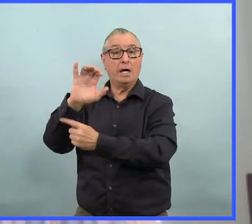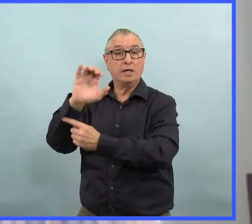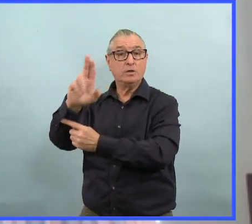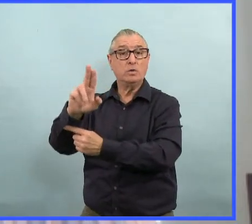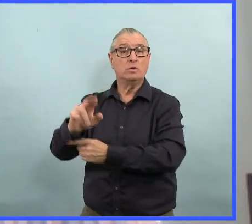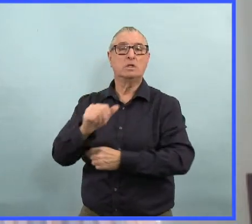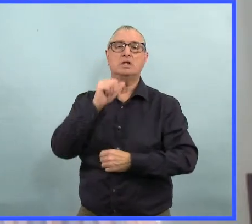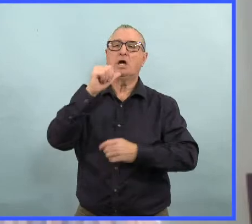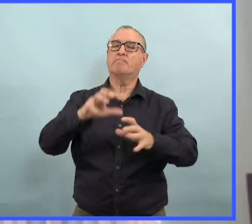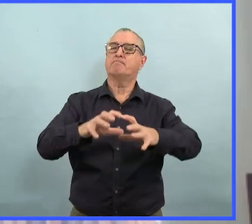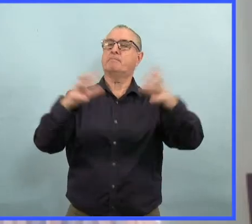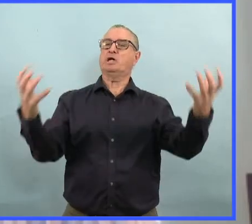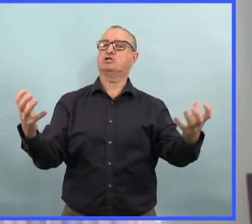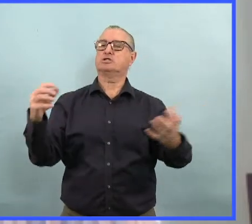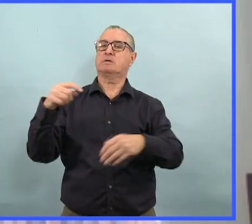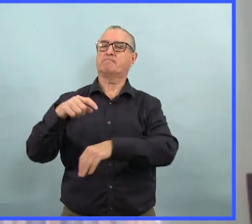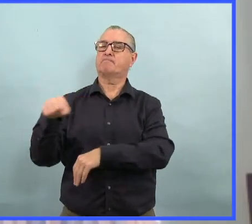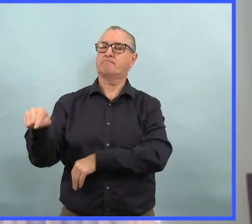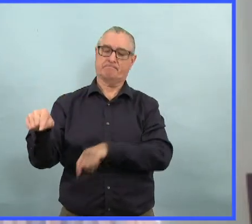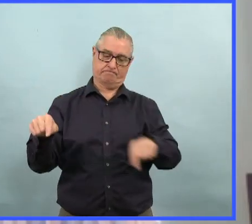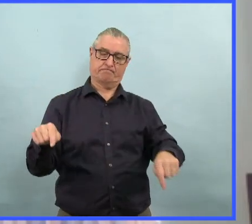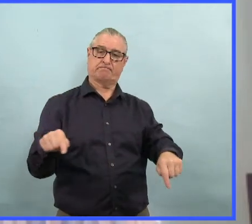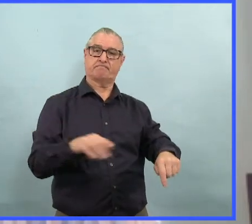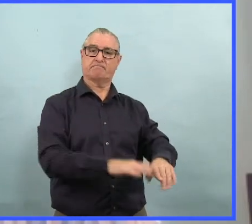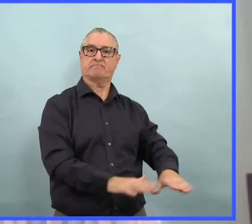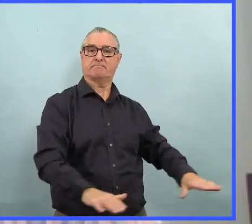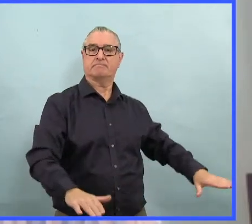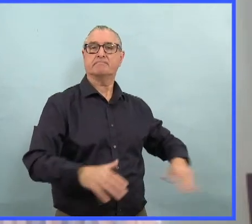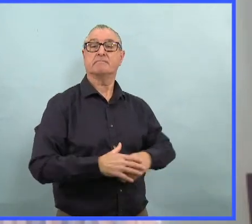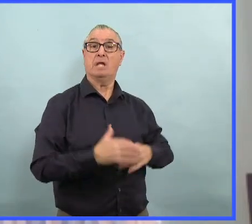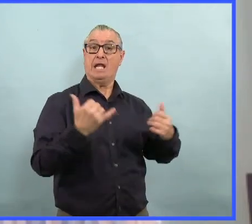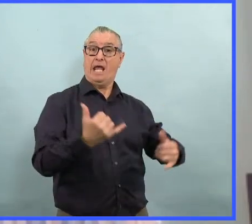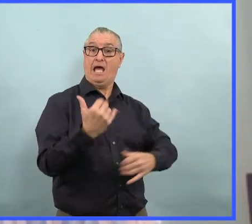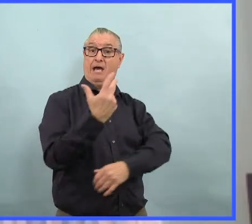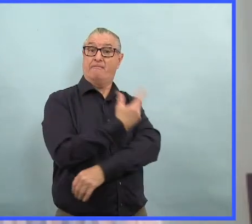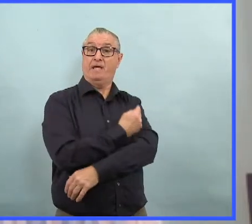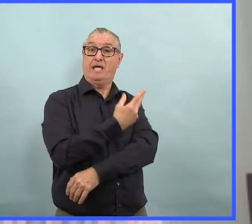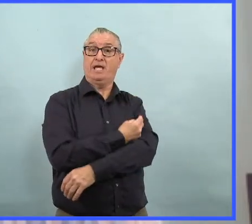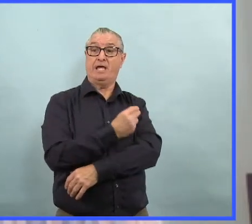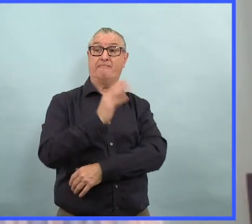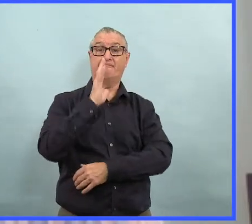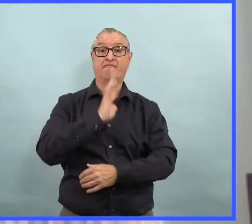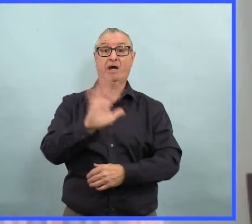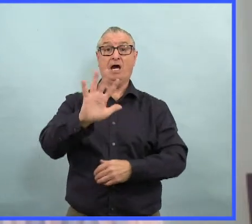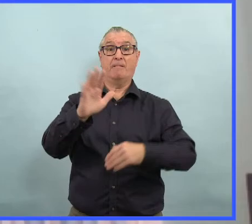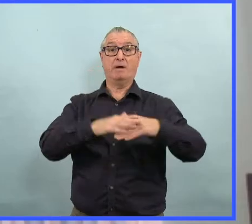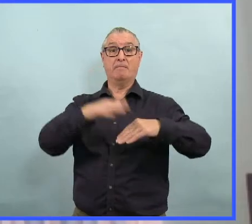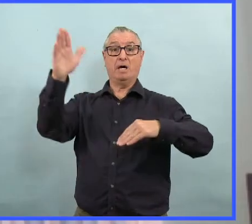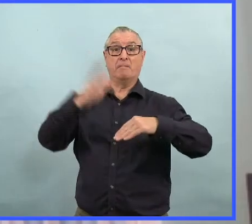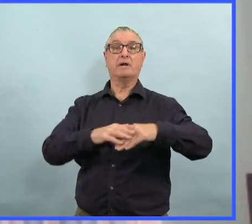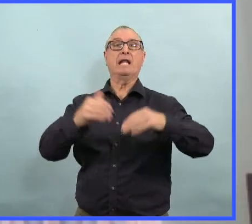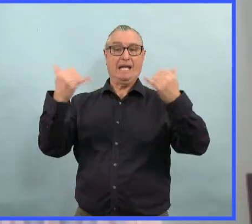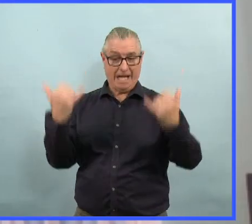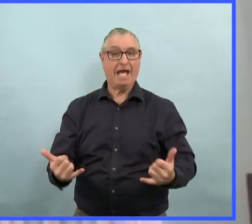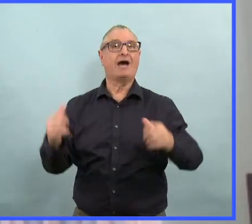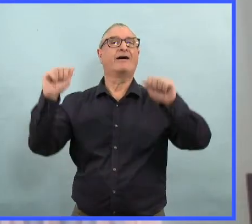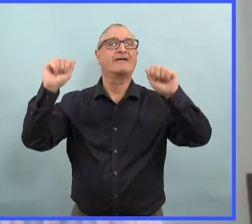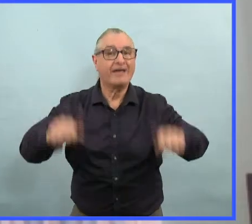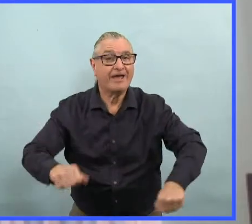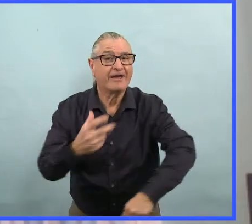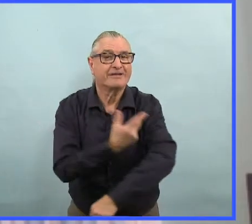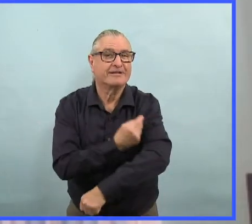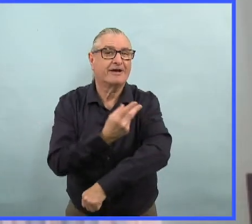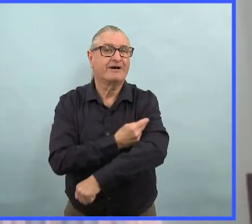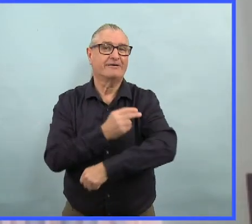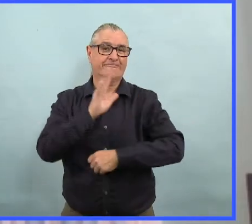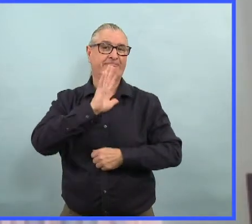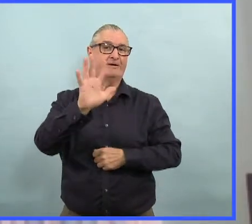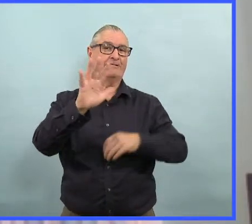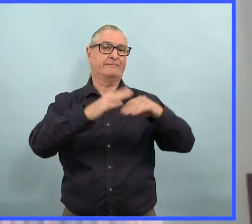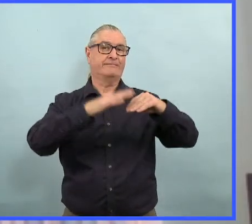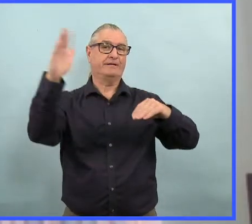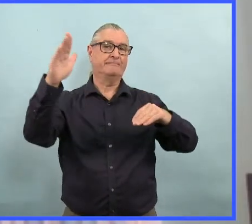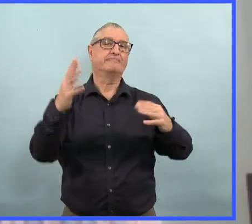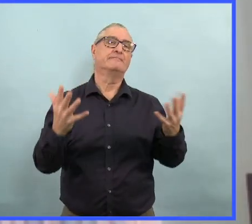vaccine is now available to uh older than children older and five and we still have a number of the